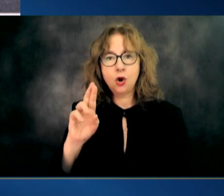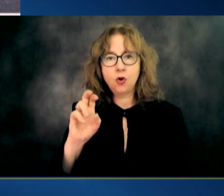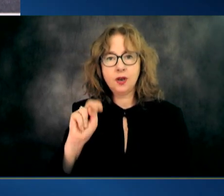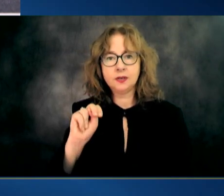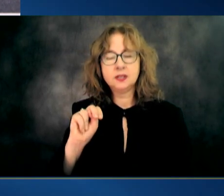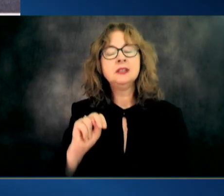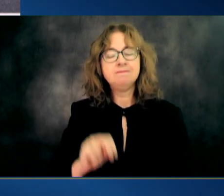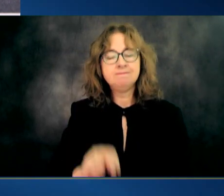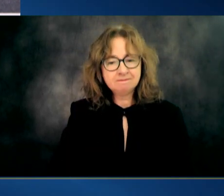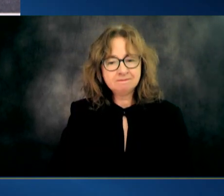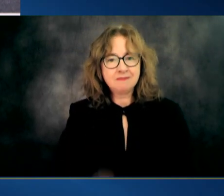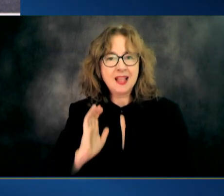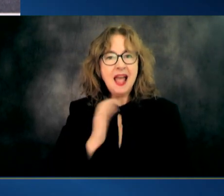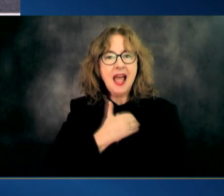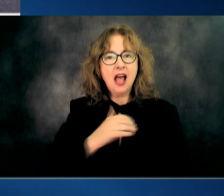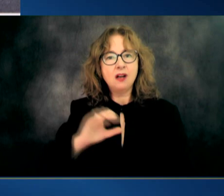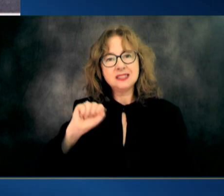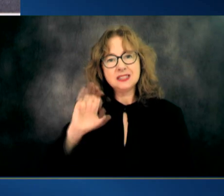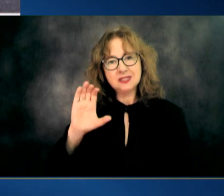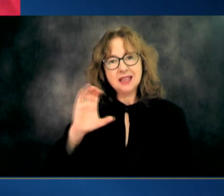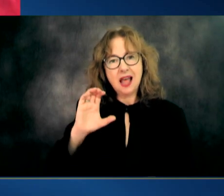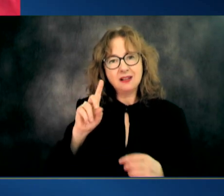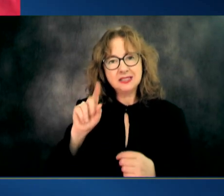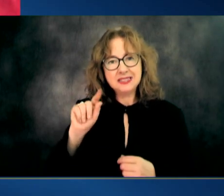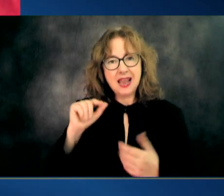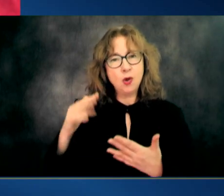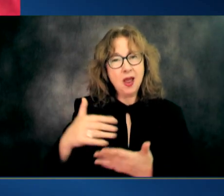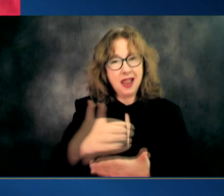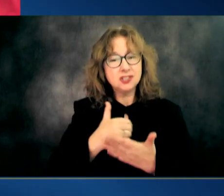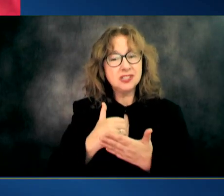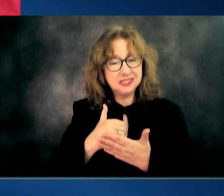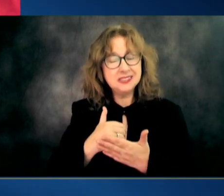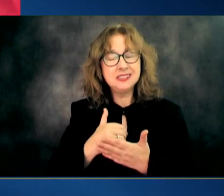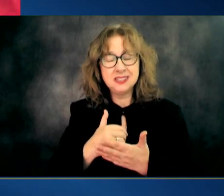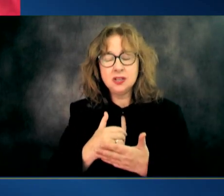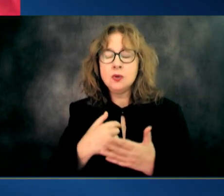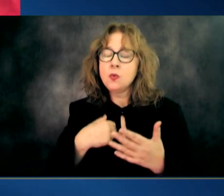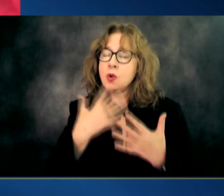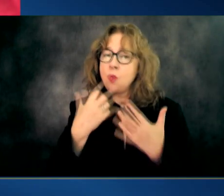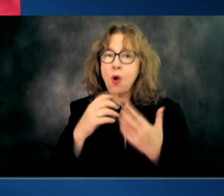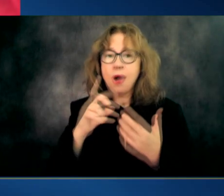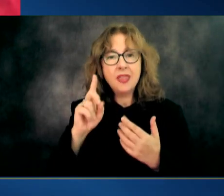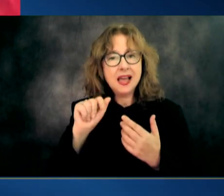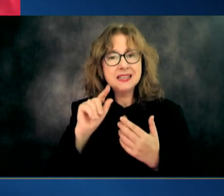Data Collection Program, we really want the data to be used, to be actionable,